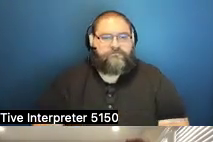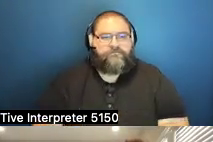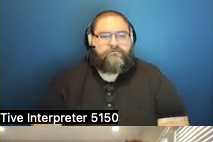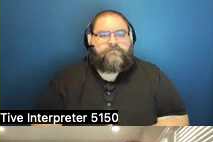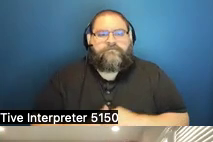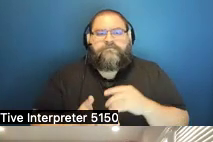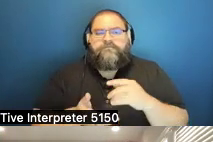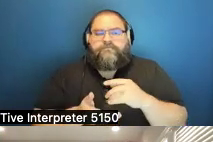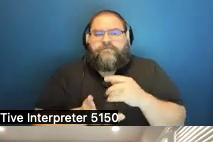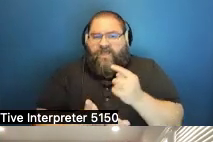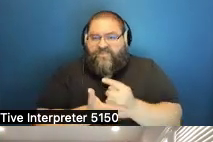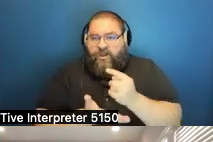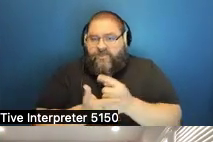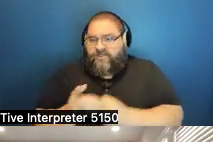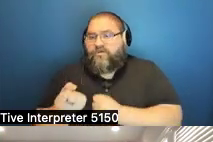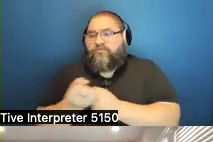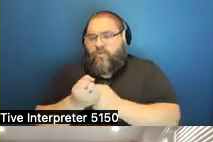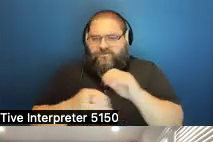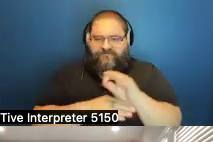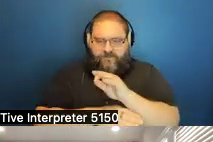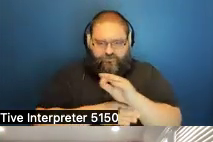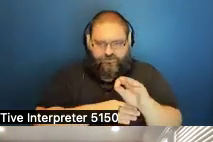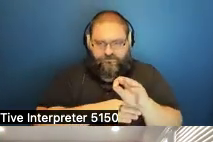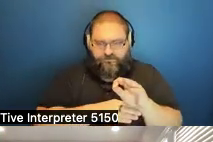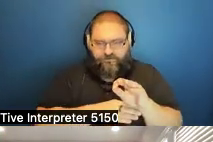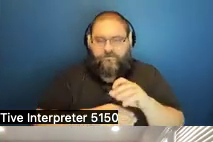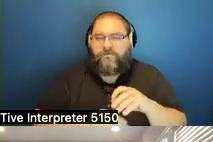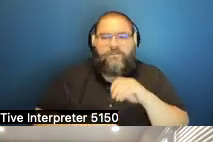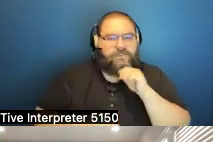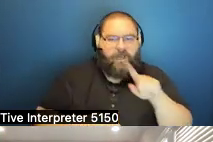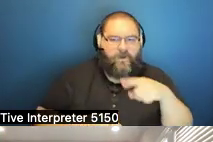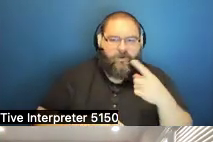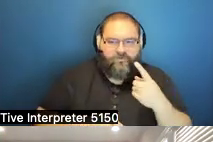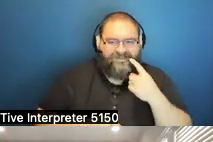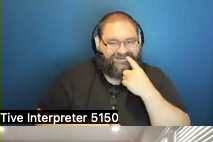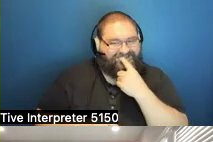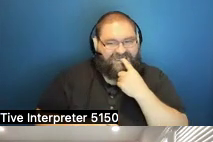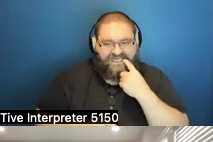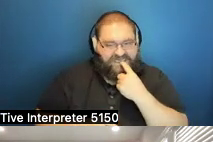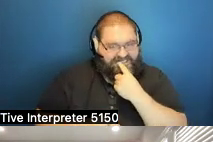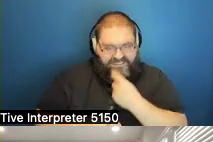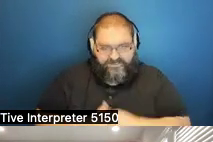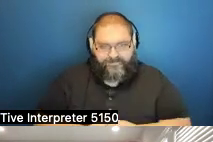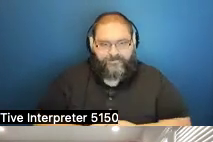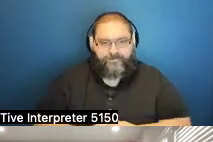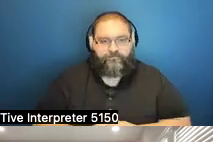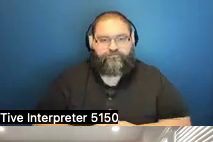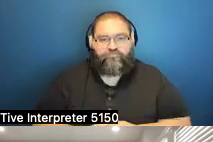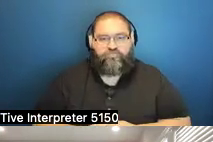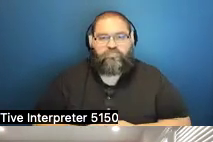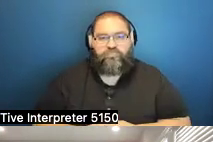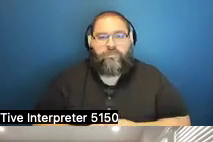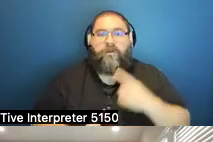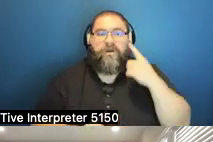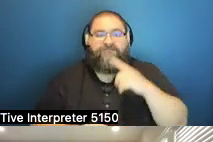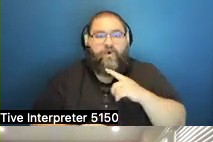supports function, not just teeth? 19:40:34 The speech, the therapy can